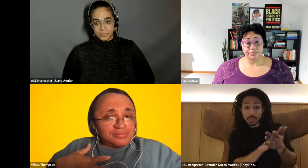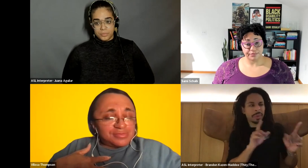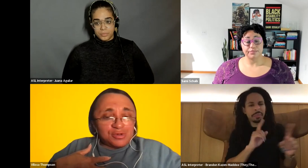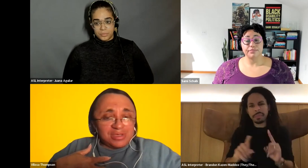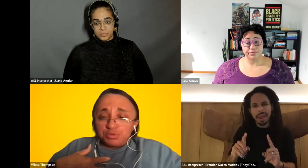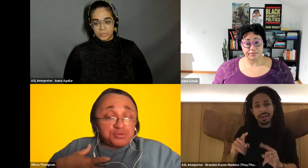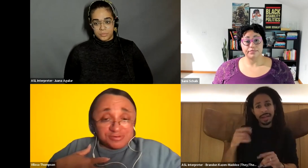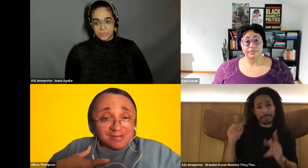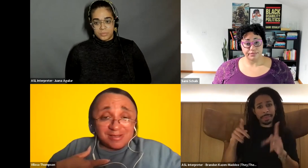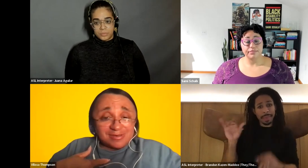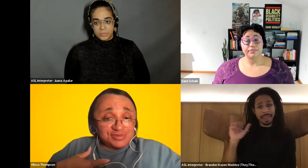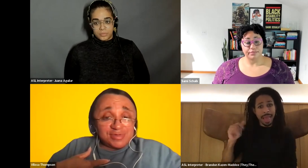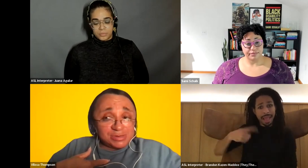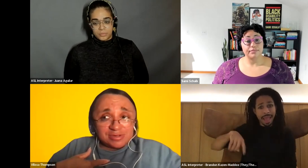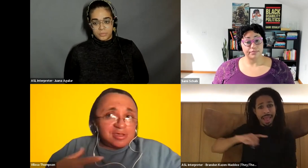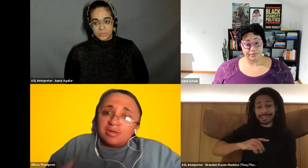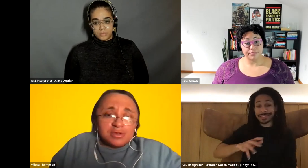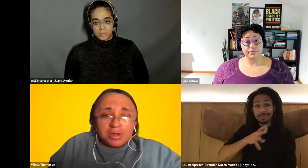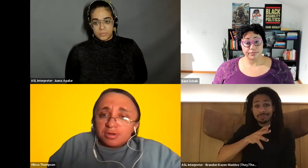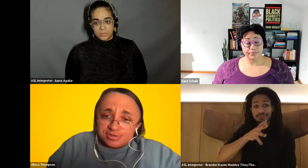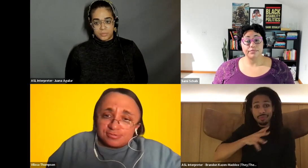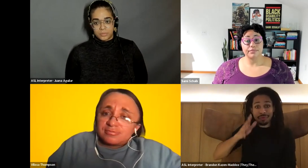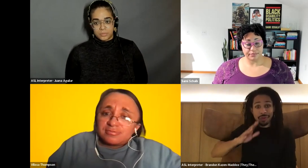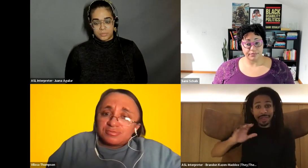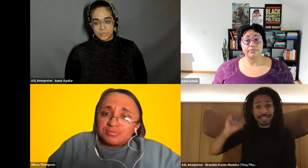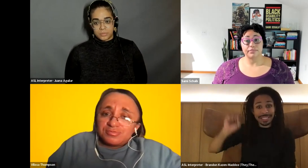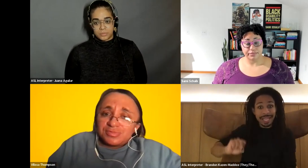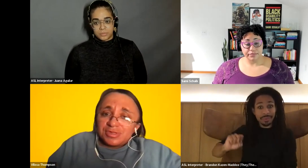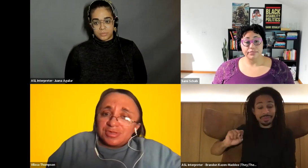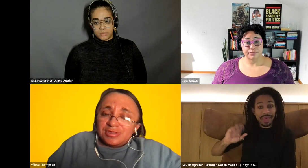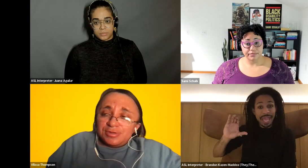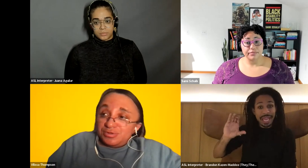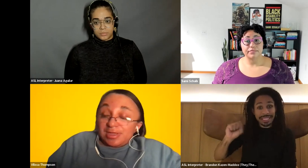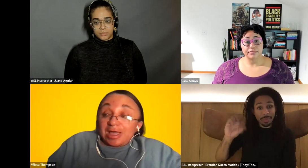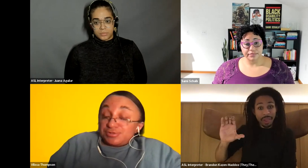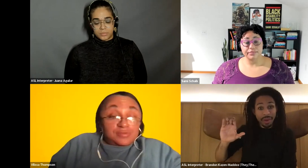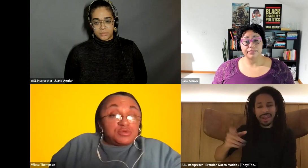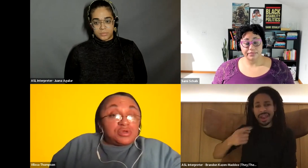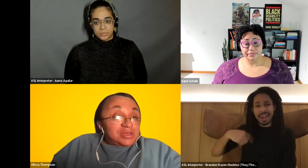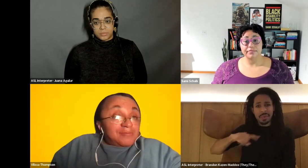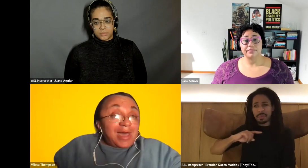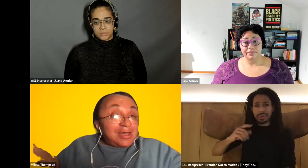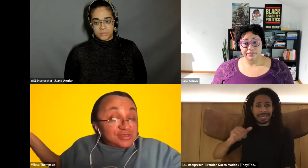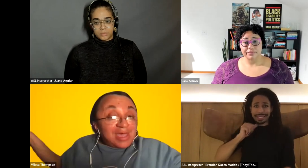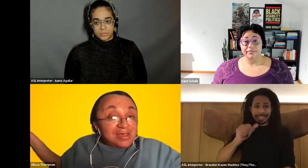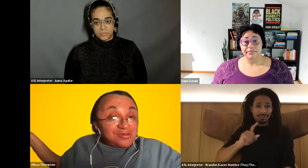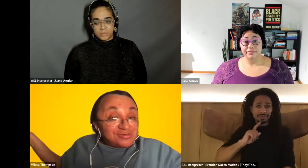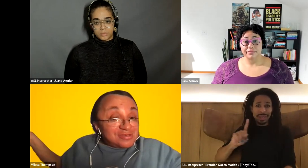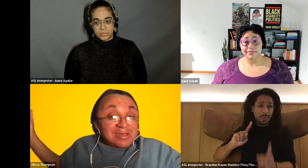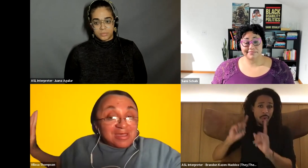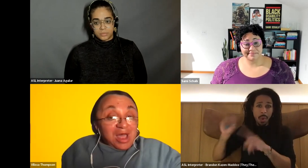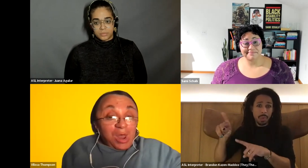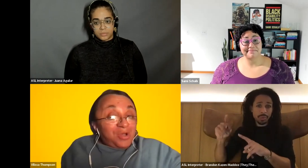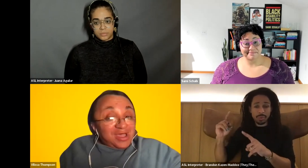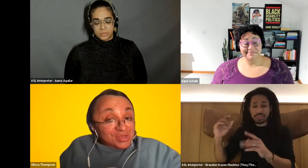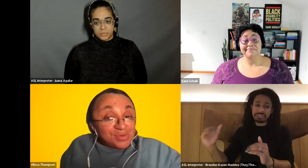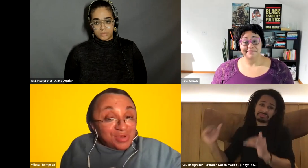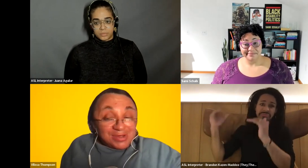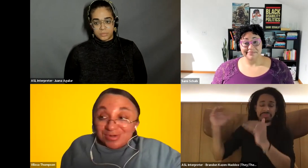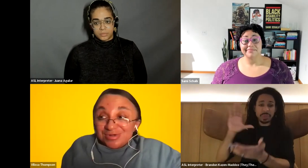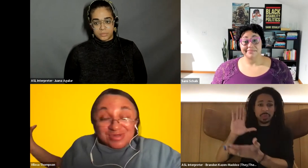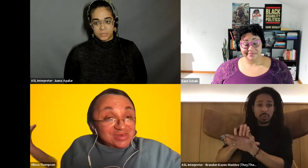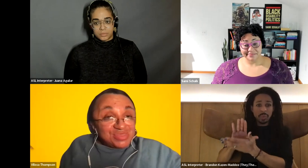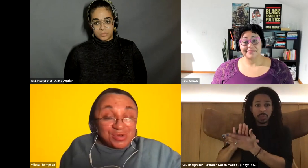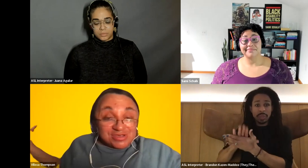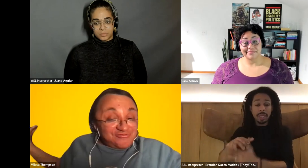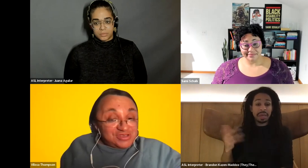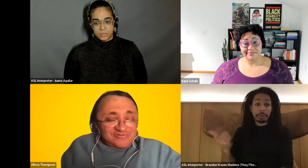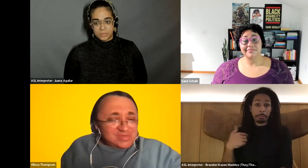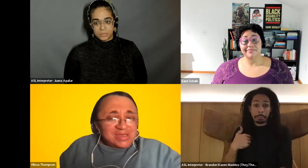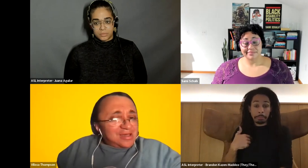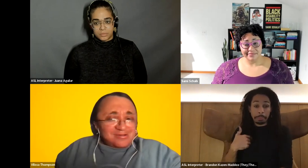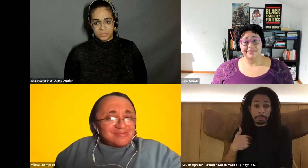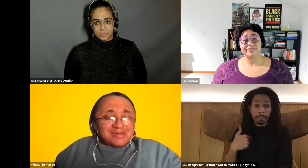Vilissa Thompson: you know, in rural South Carolina especially, we weren't going to schools. you know. You think I was going to be willing, mouth and mouth along as a little black girl in the thirties, 40 to 50 by.